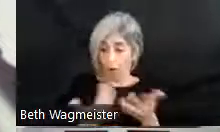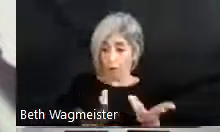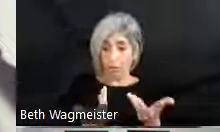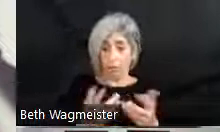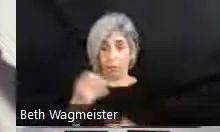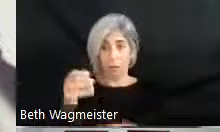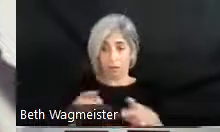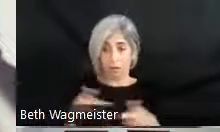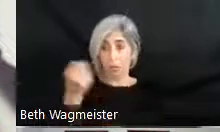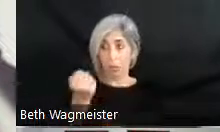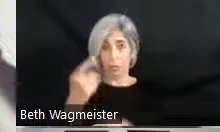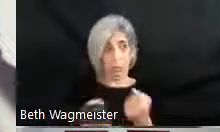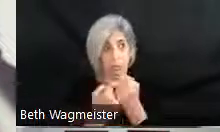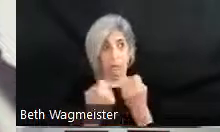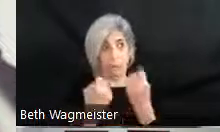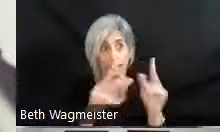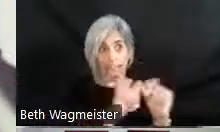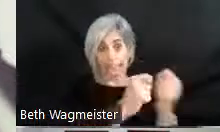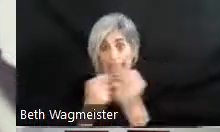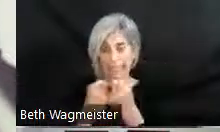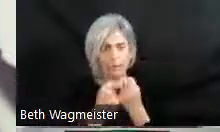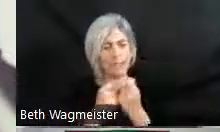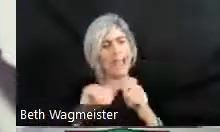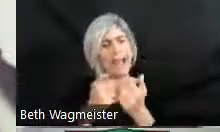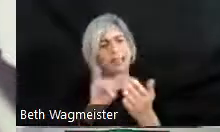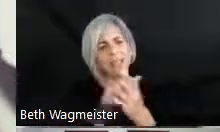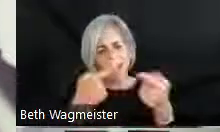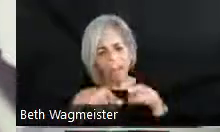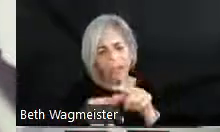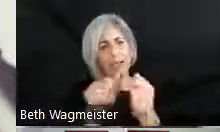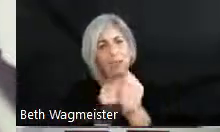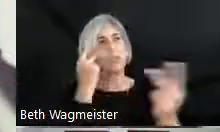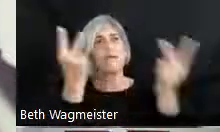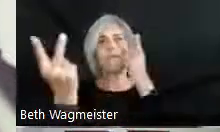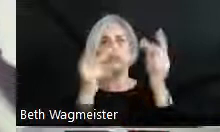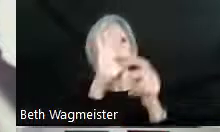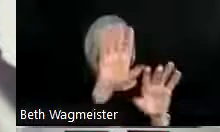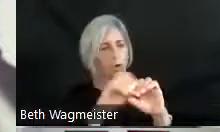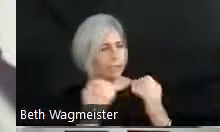to support multiple teams? How does that align with the vision of the organization? The more